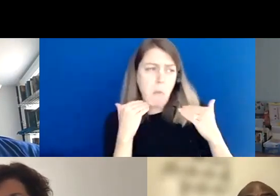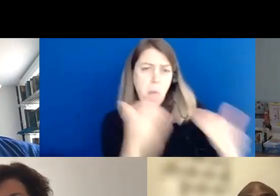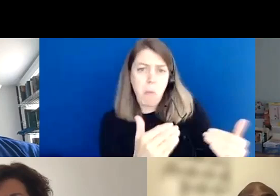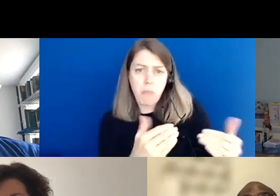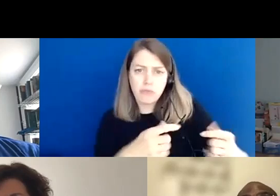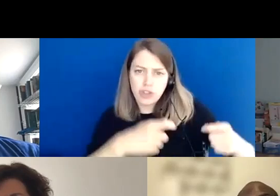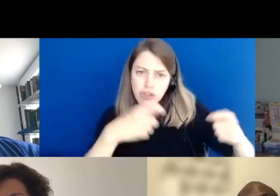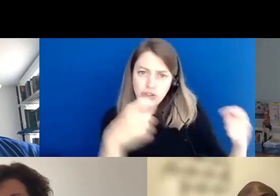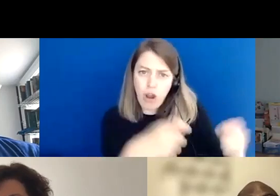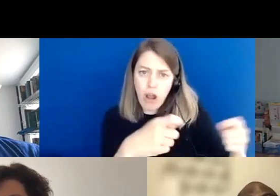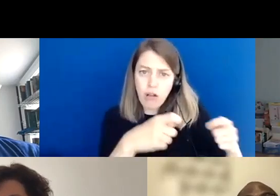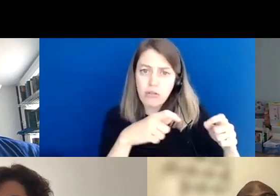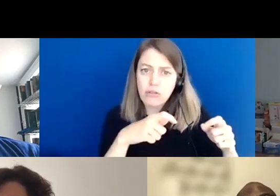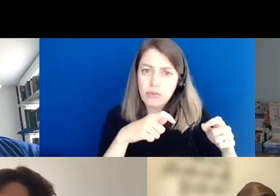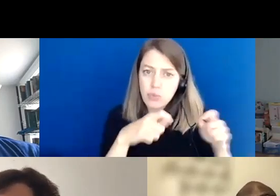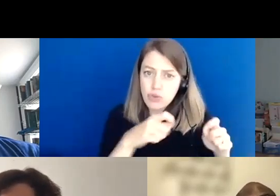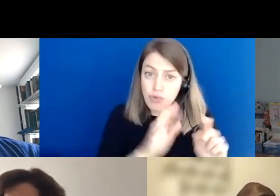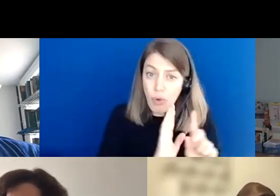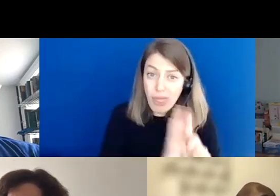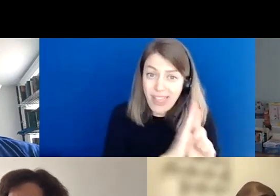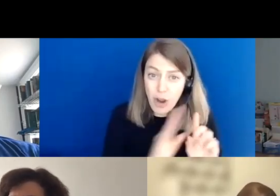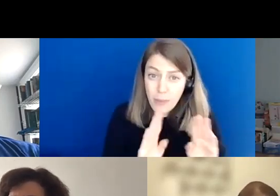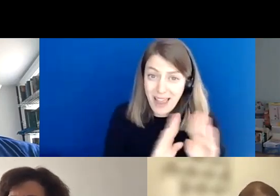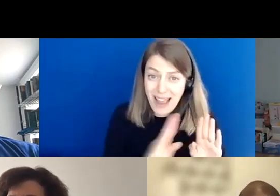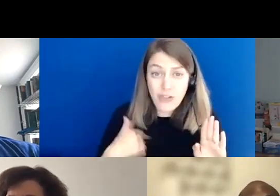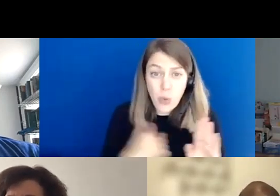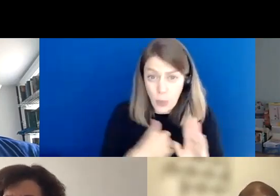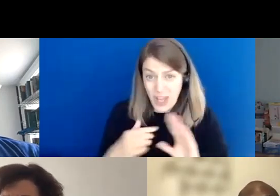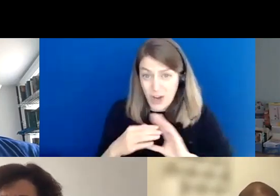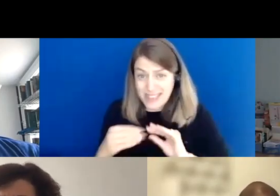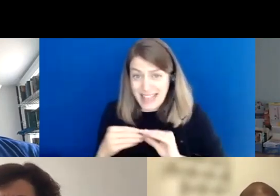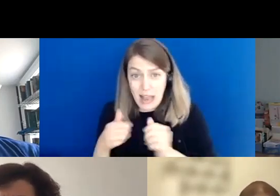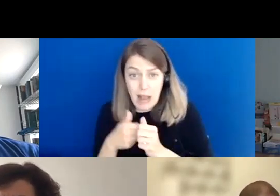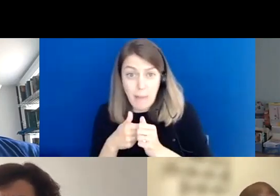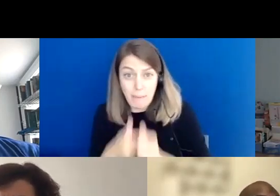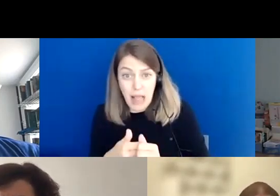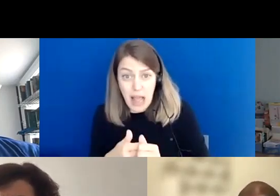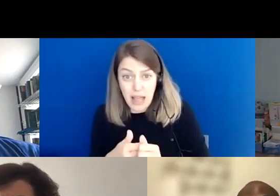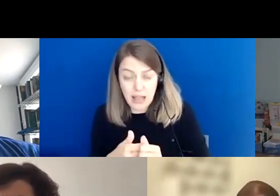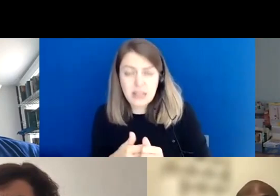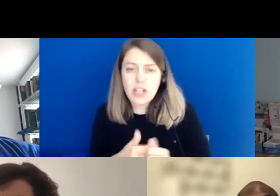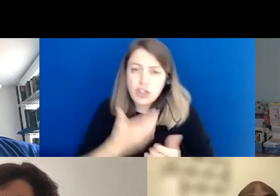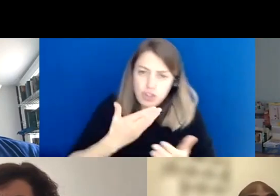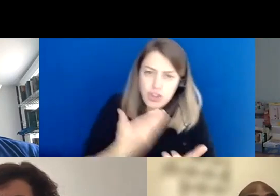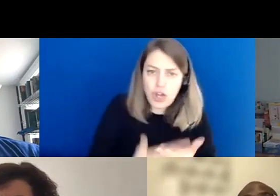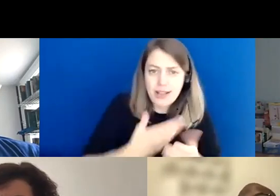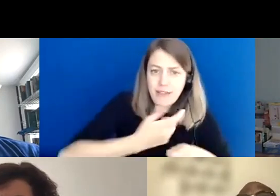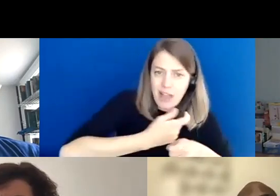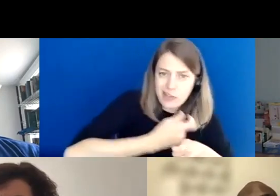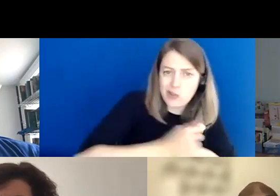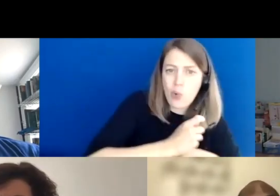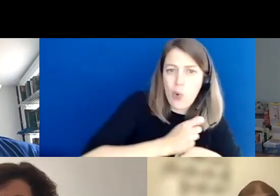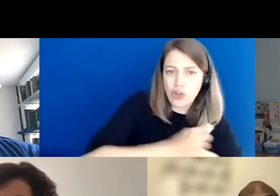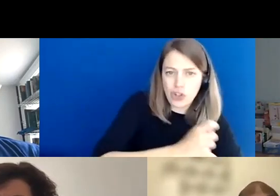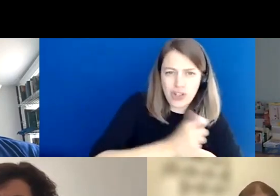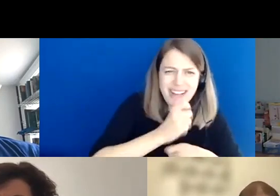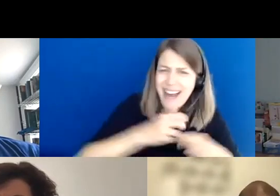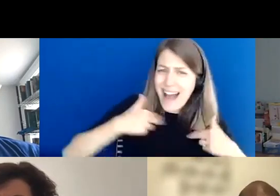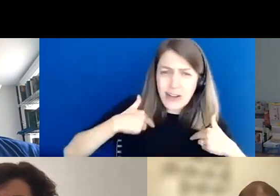we're saying that the end, that is compliance, justify these torturous and inhumane means,